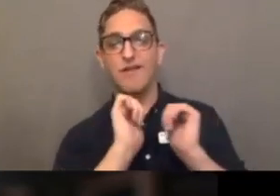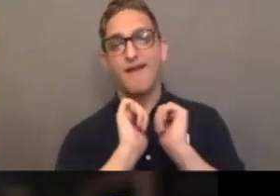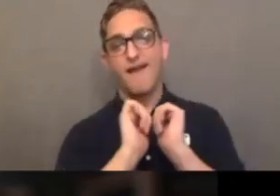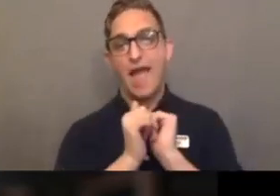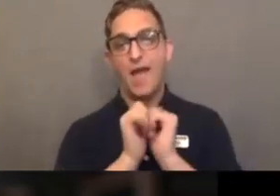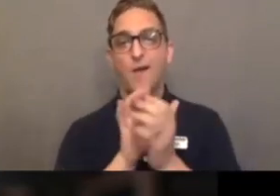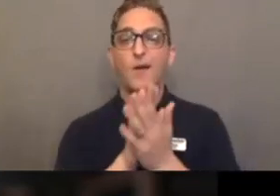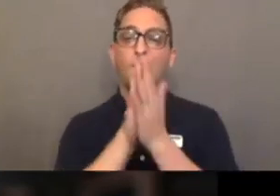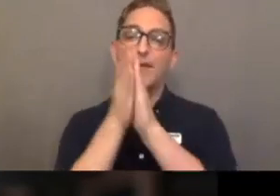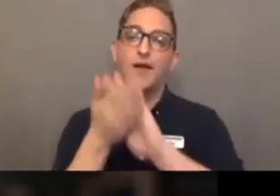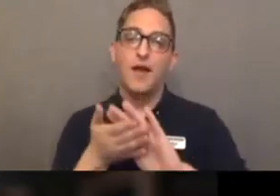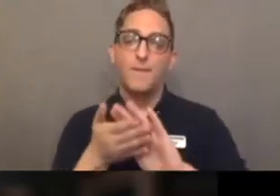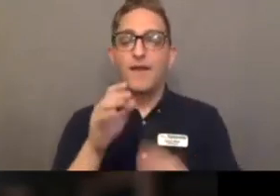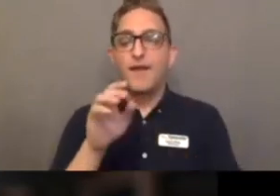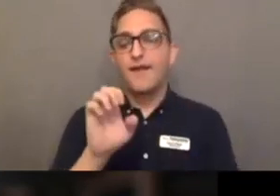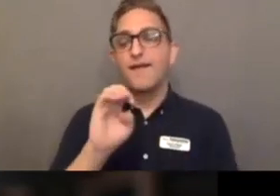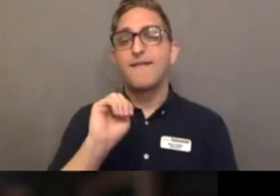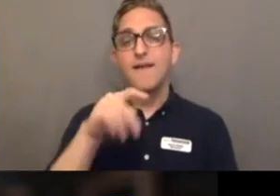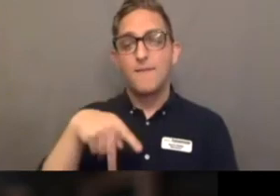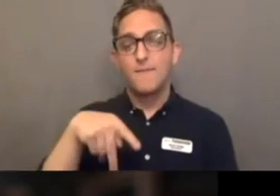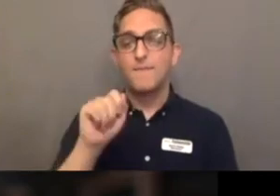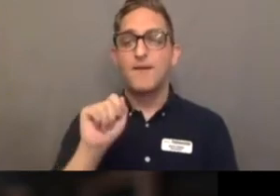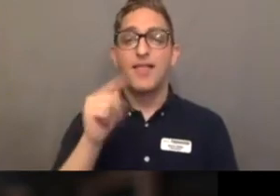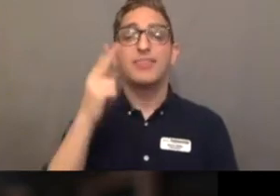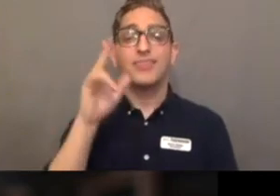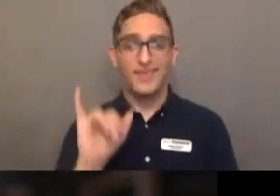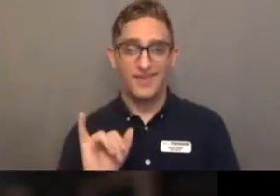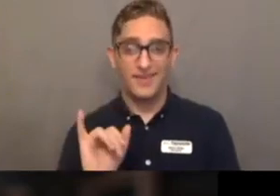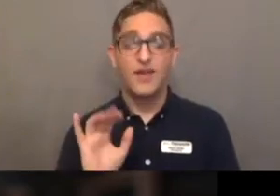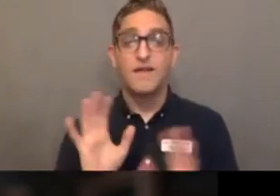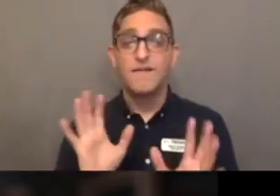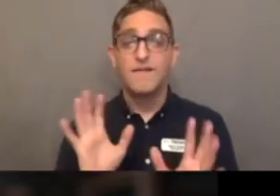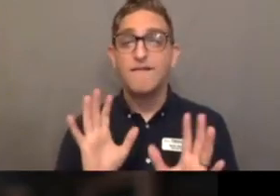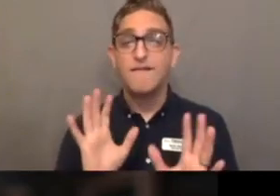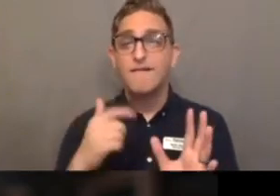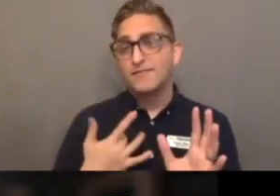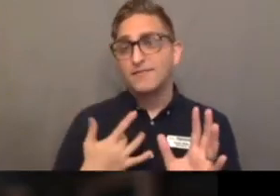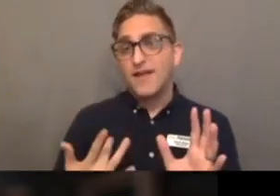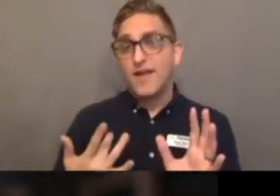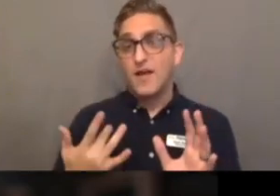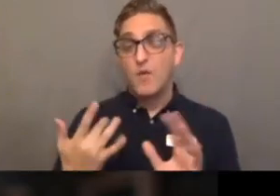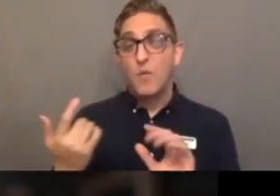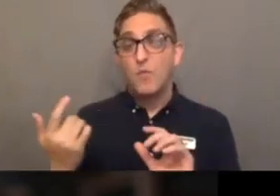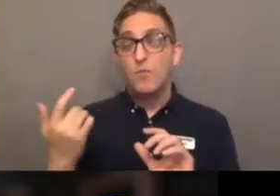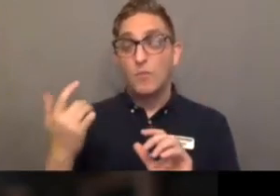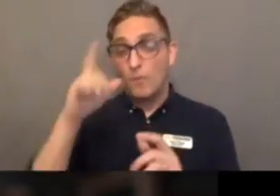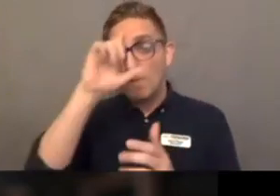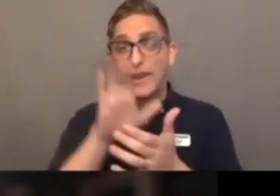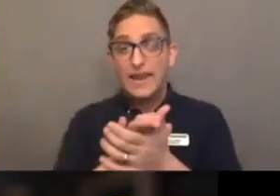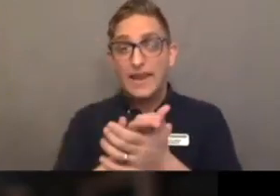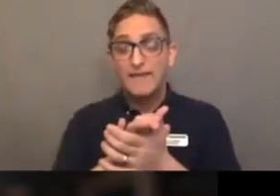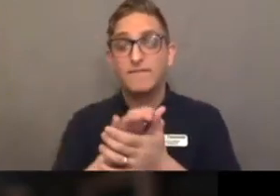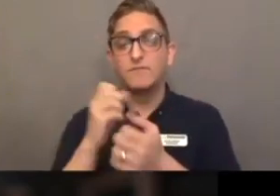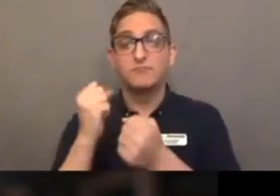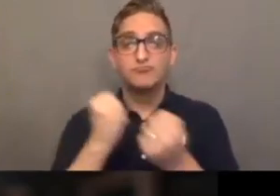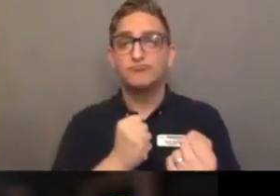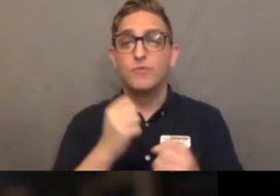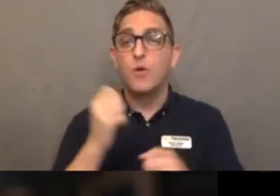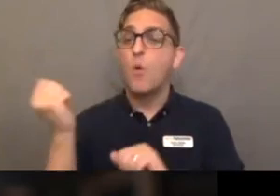I believe everybody, almost everybody is born with empathy. There's a group of people who